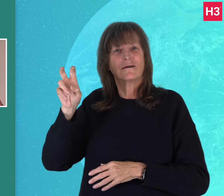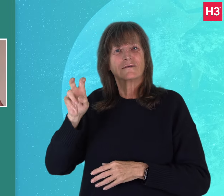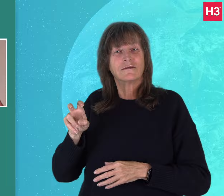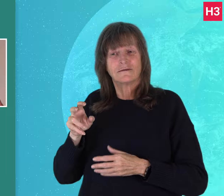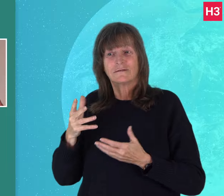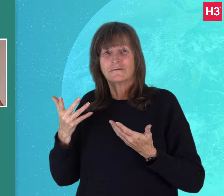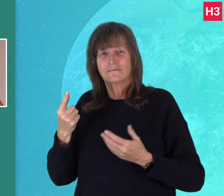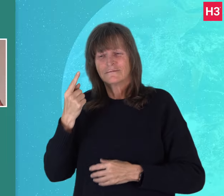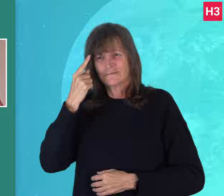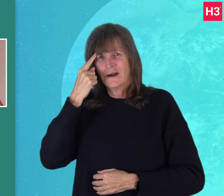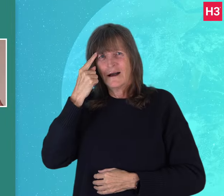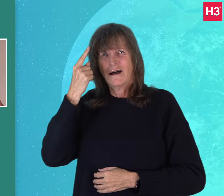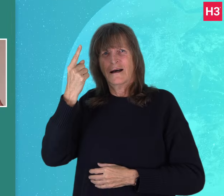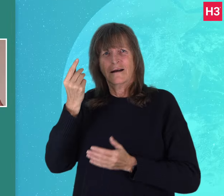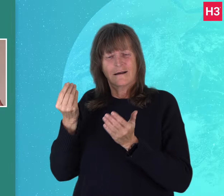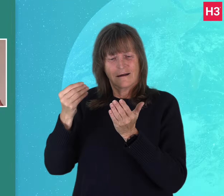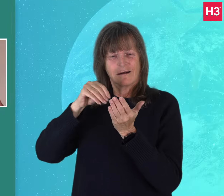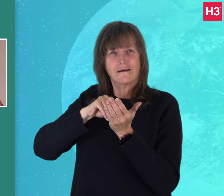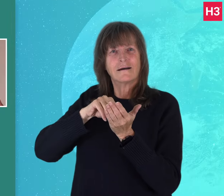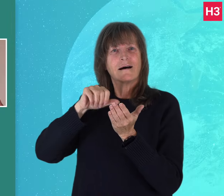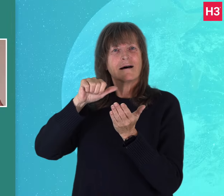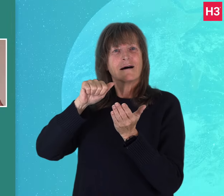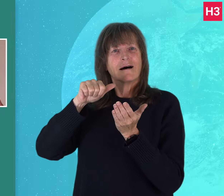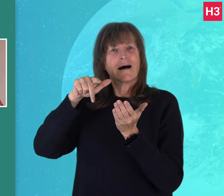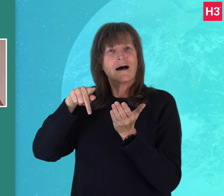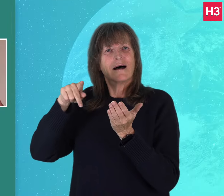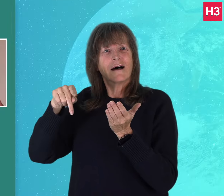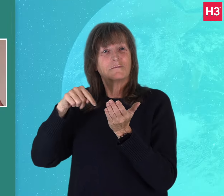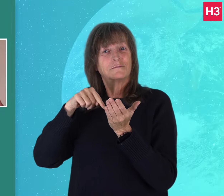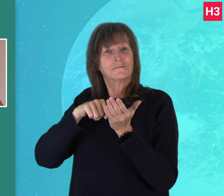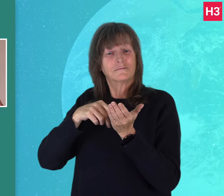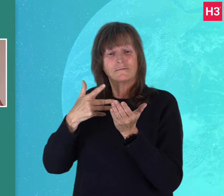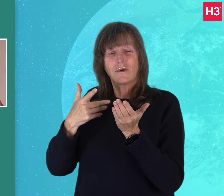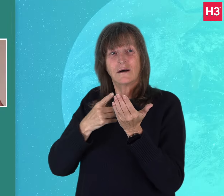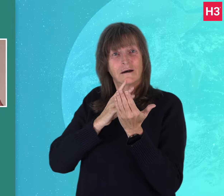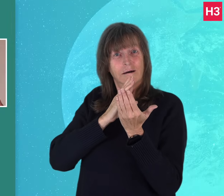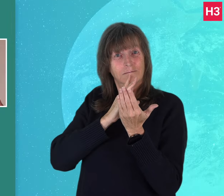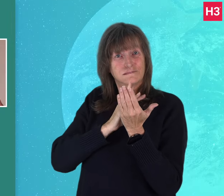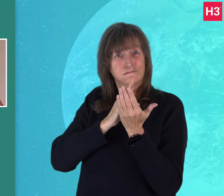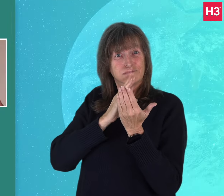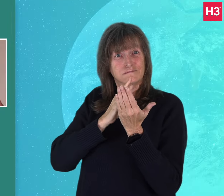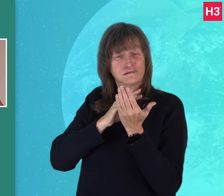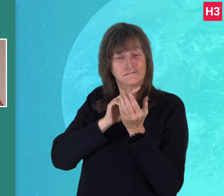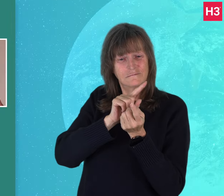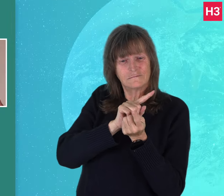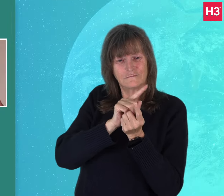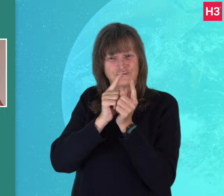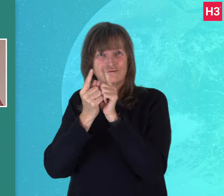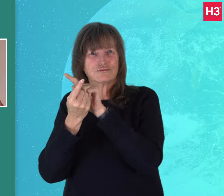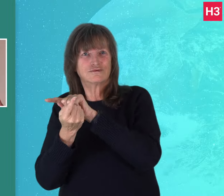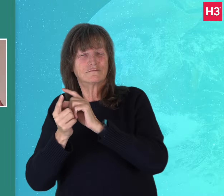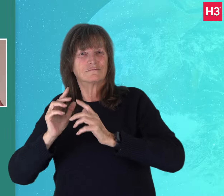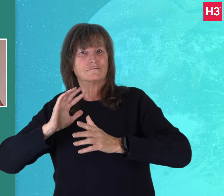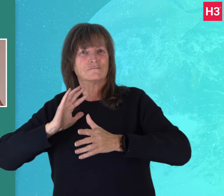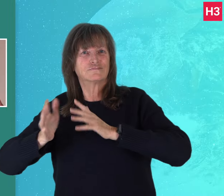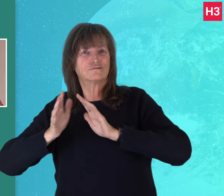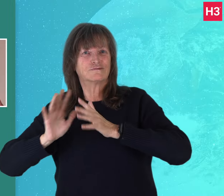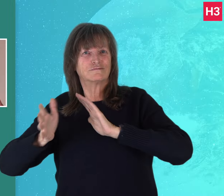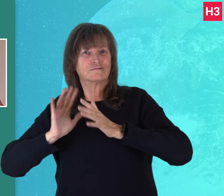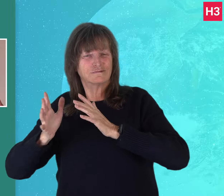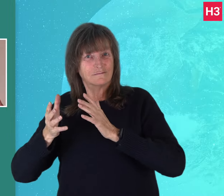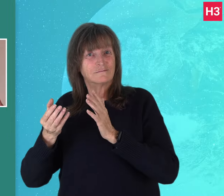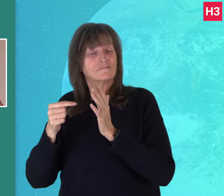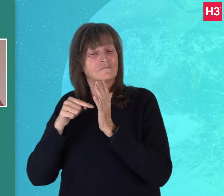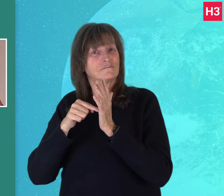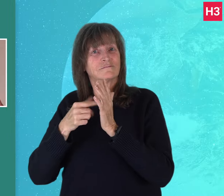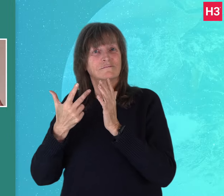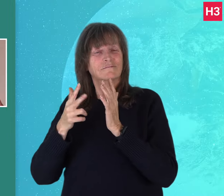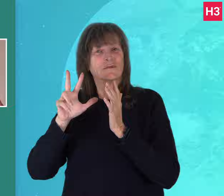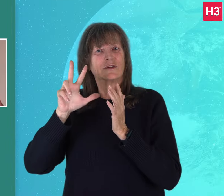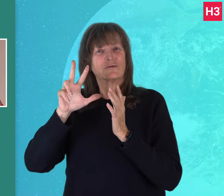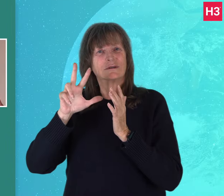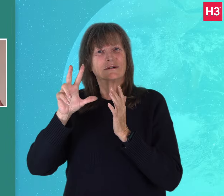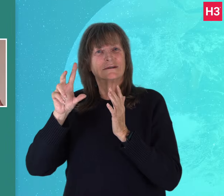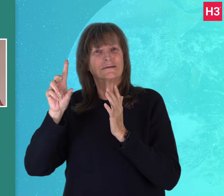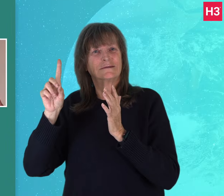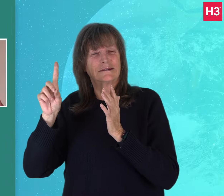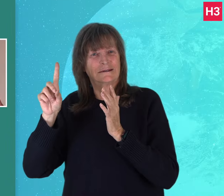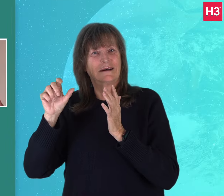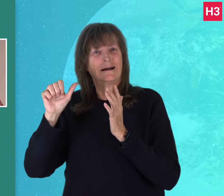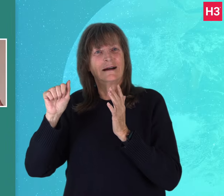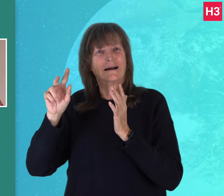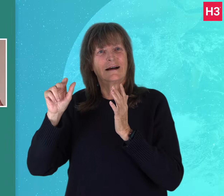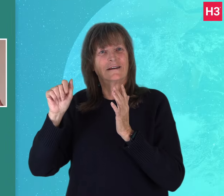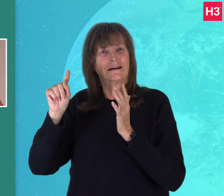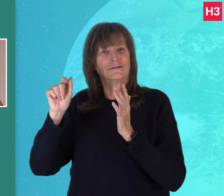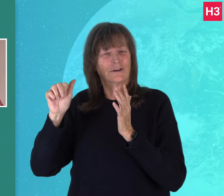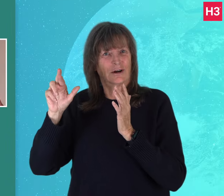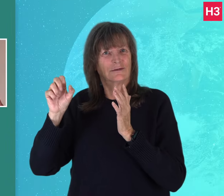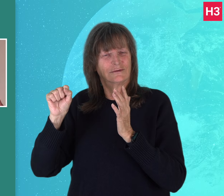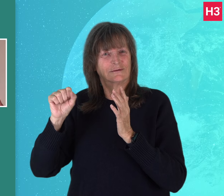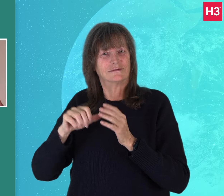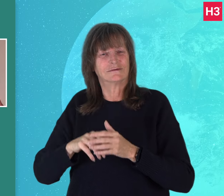an app that turns speech into sign language using 3D avatars.